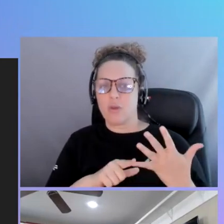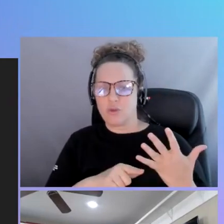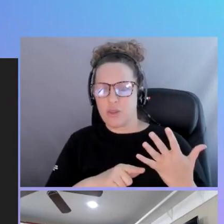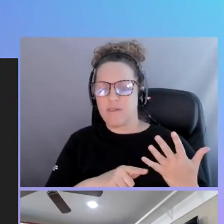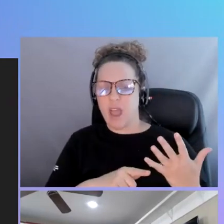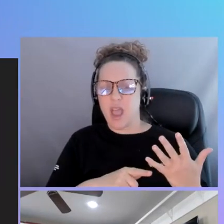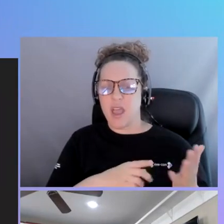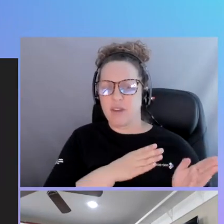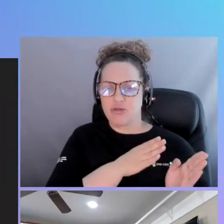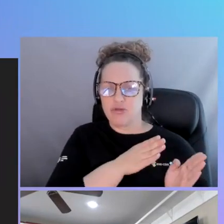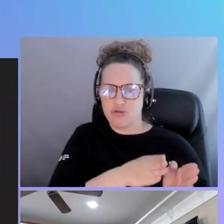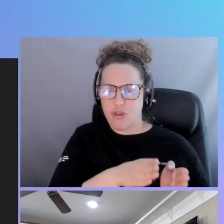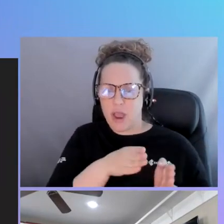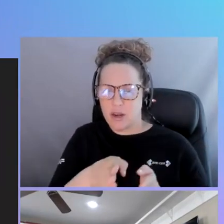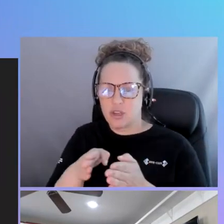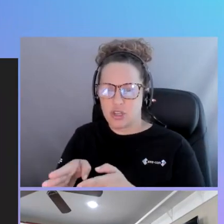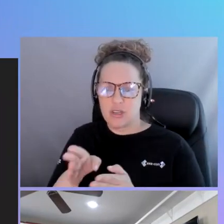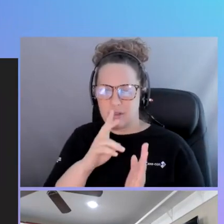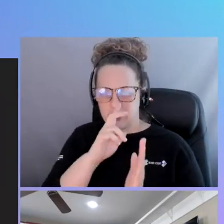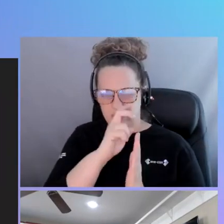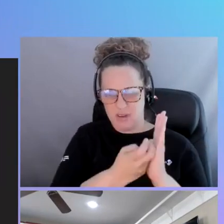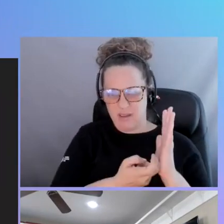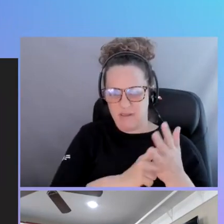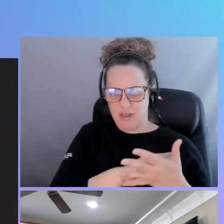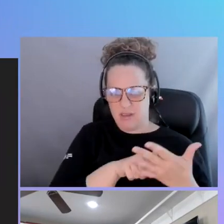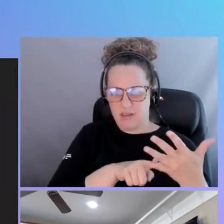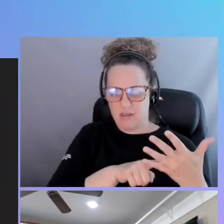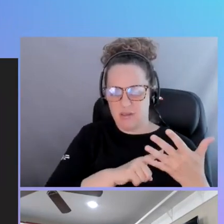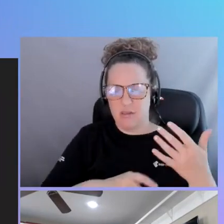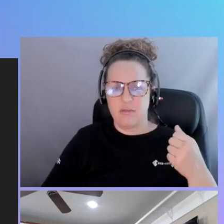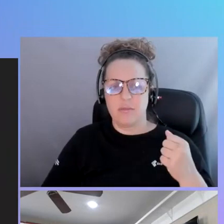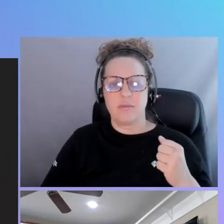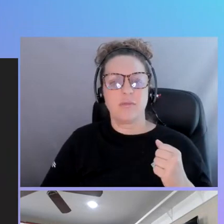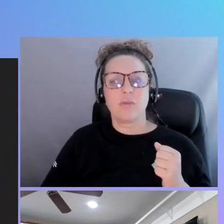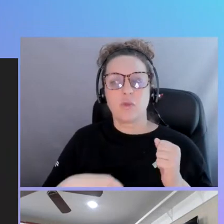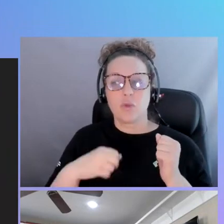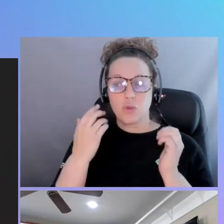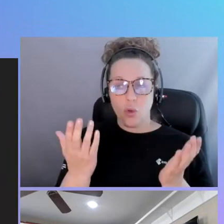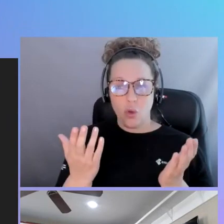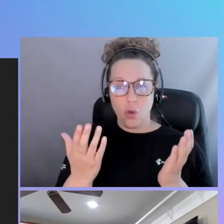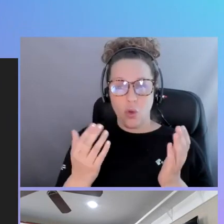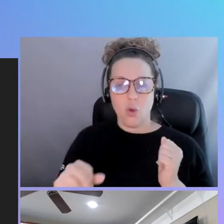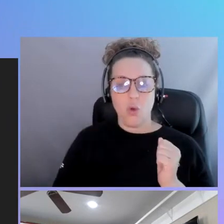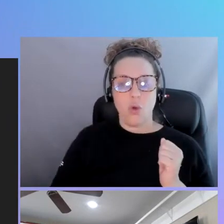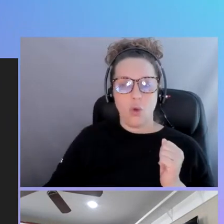five strategies. Let's dive in. So um, real quick because I,